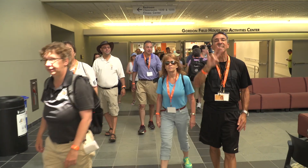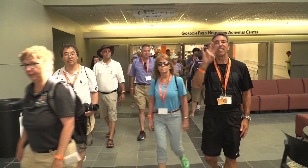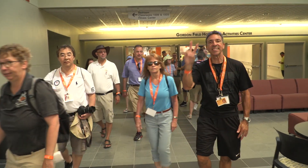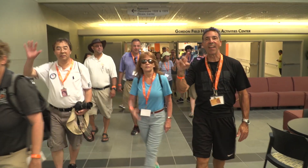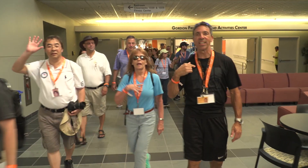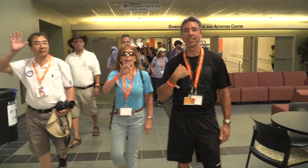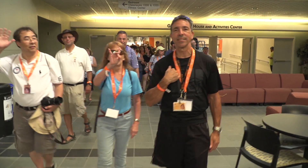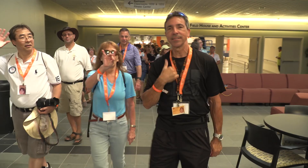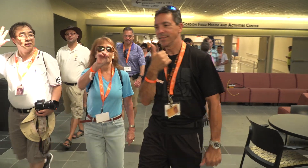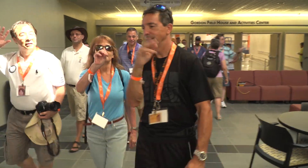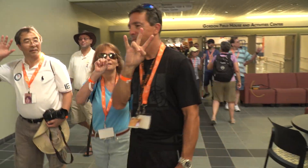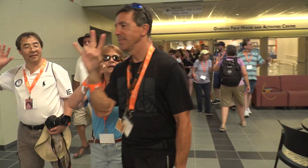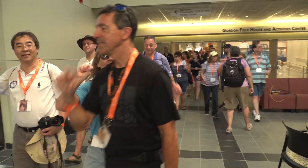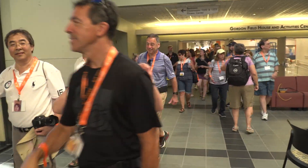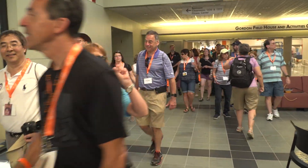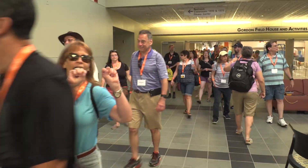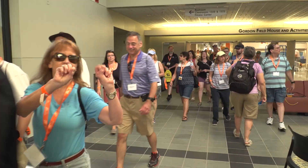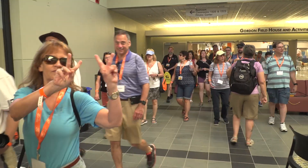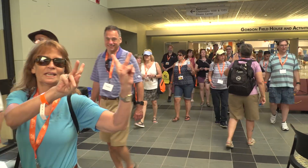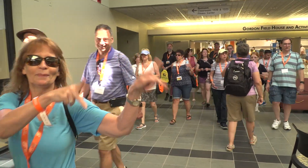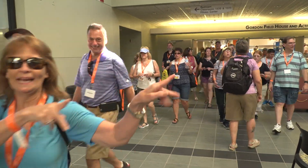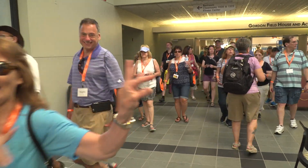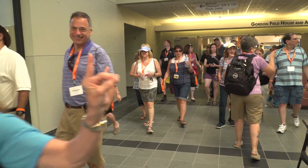SVP '77! '80! I'm SVP '80!